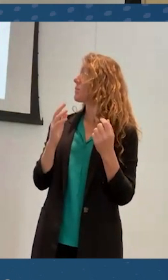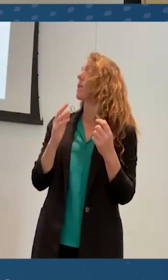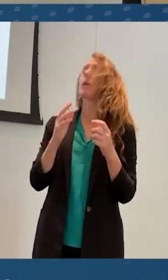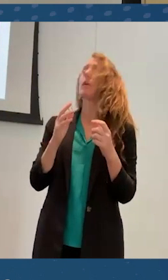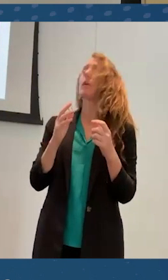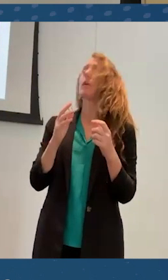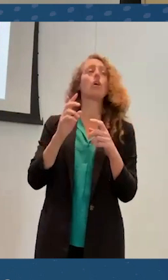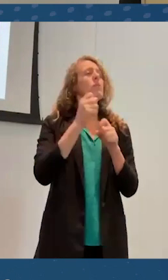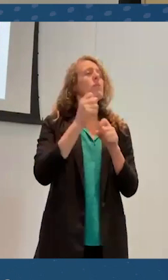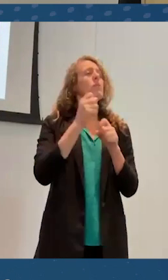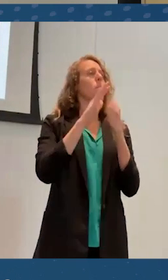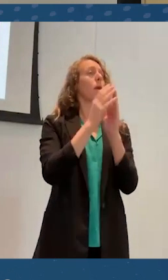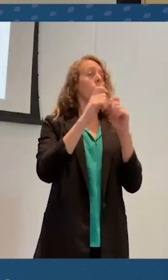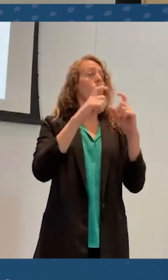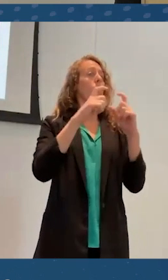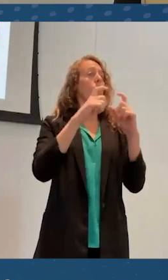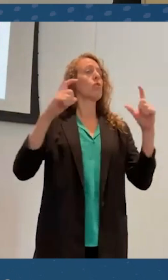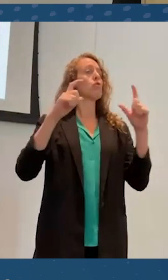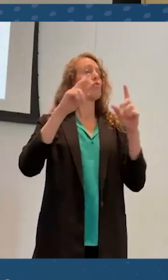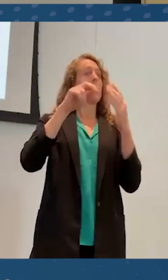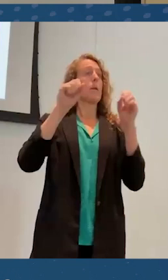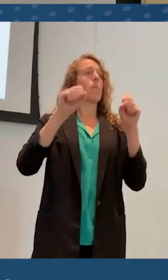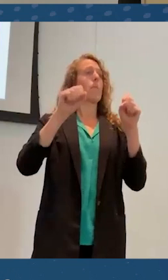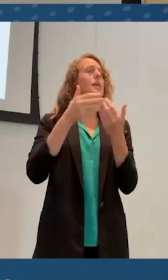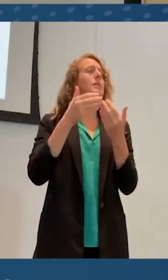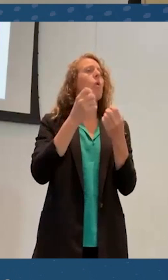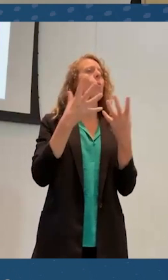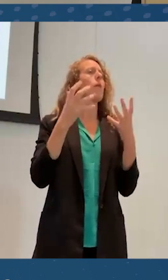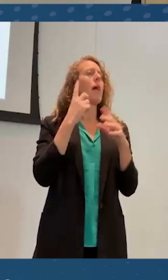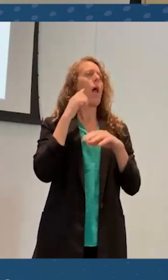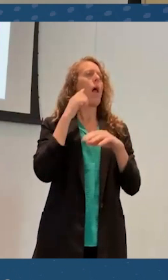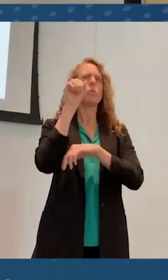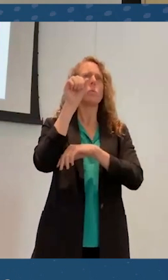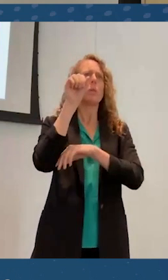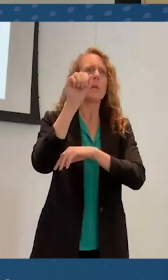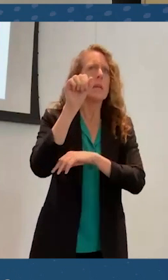without requiring the user to lean in to see better.